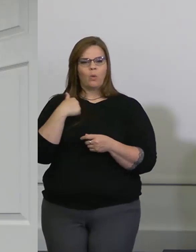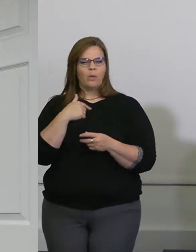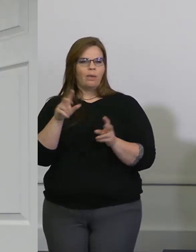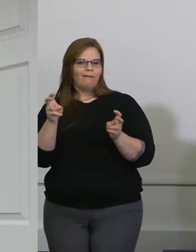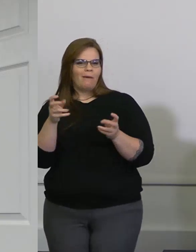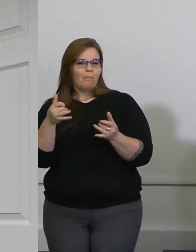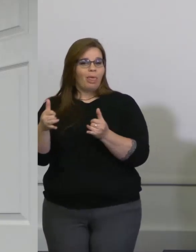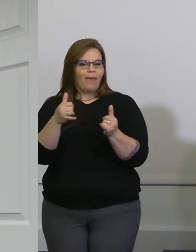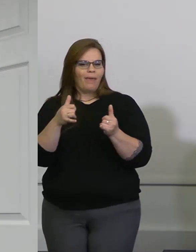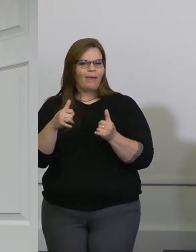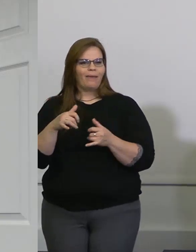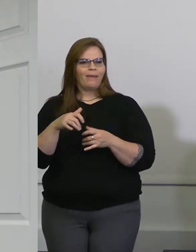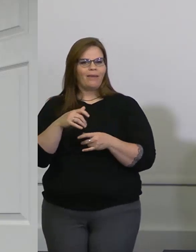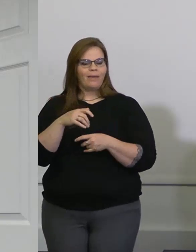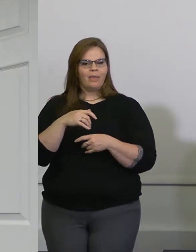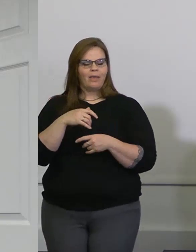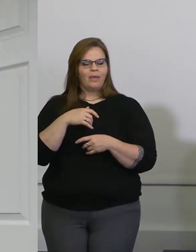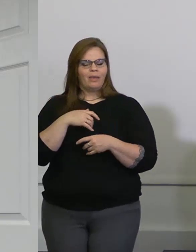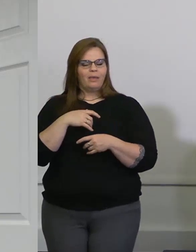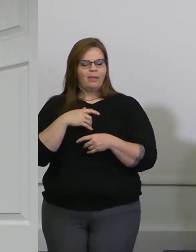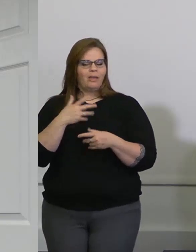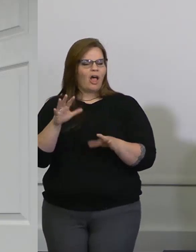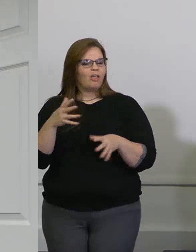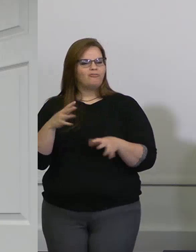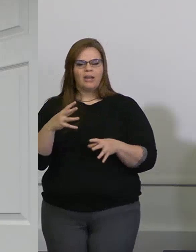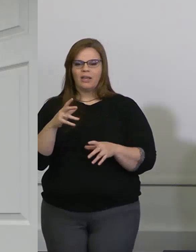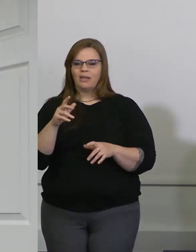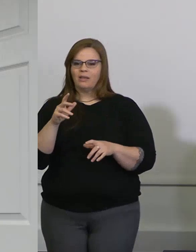such a huge role in everyday life from so many people.